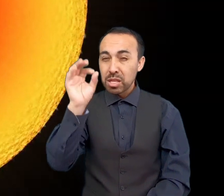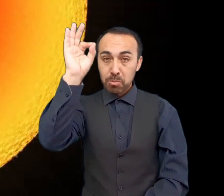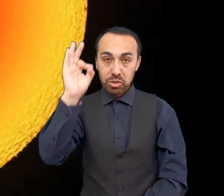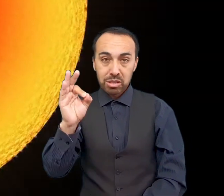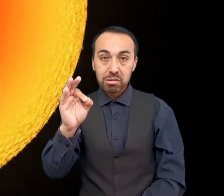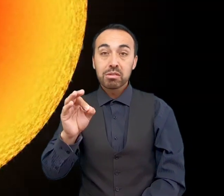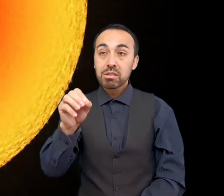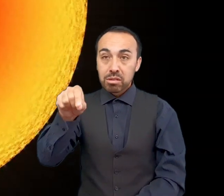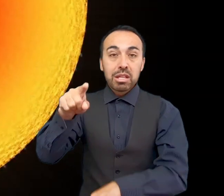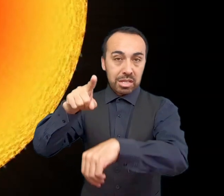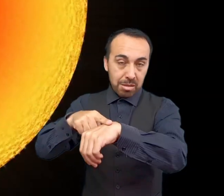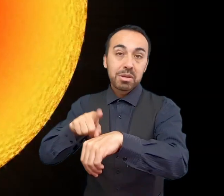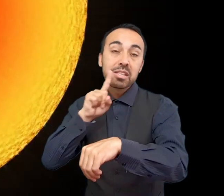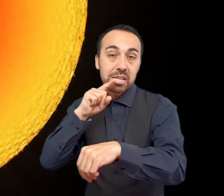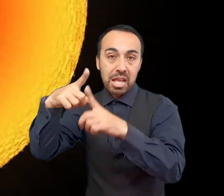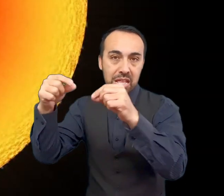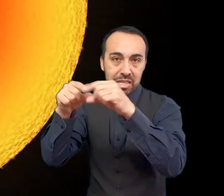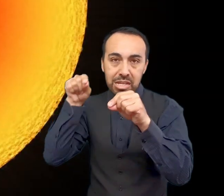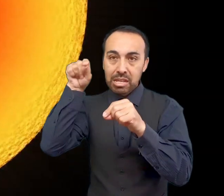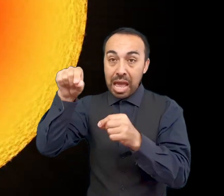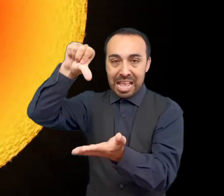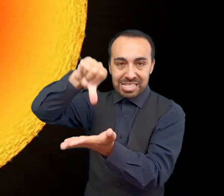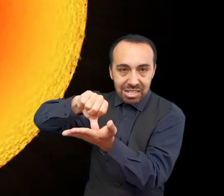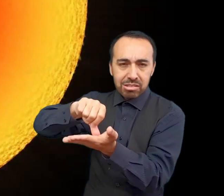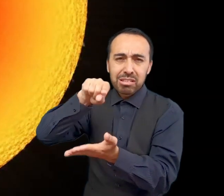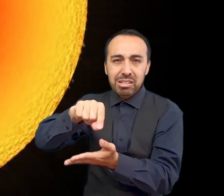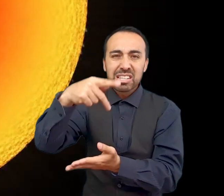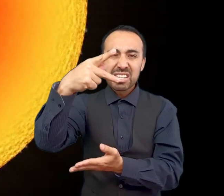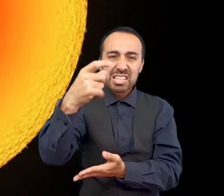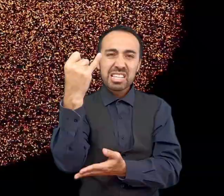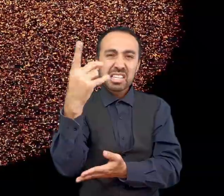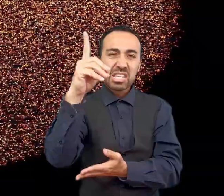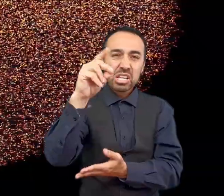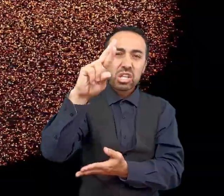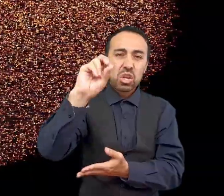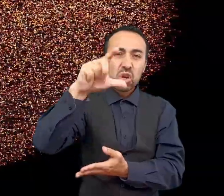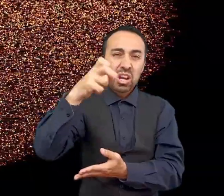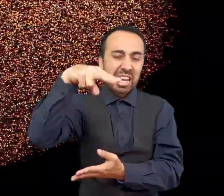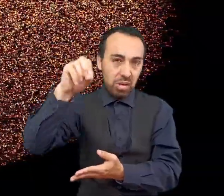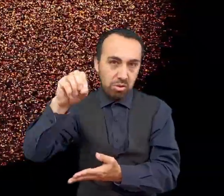their cores through nuclear fusion. While they do this, we will say that they are in the main sequence.